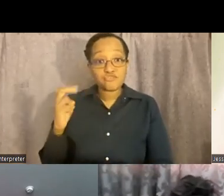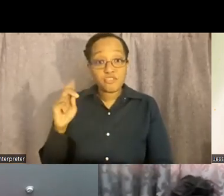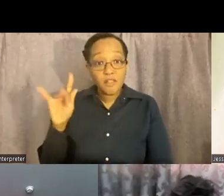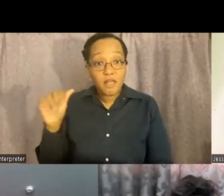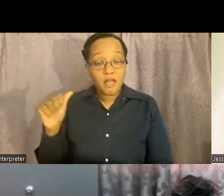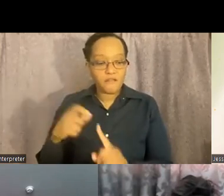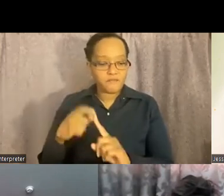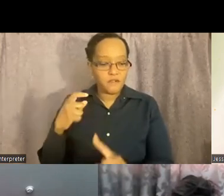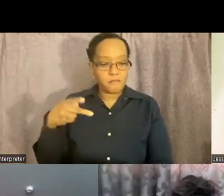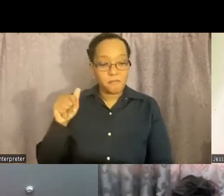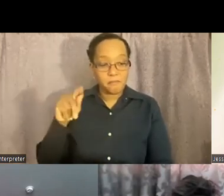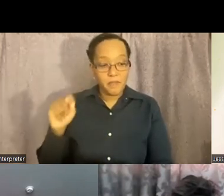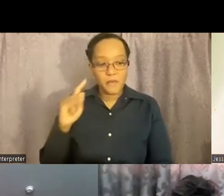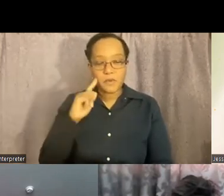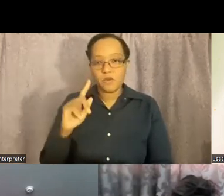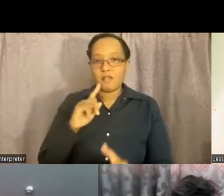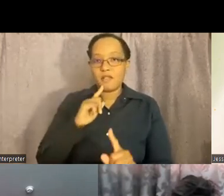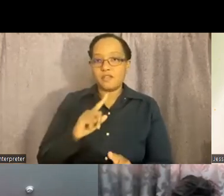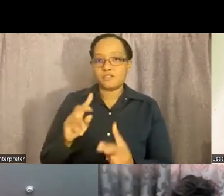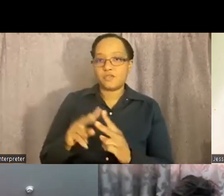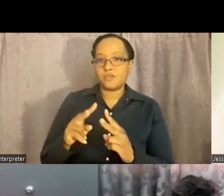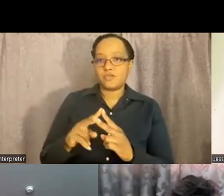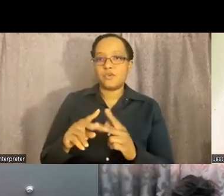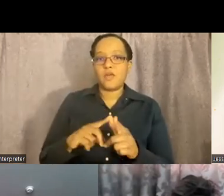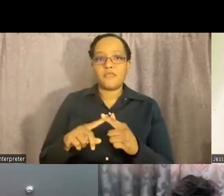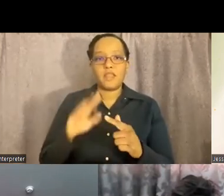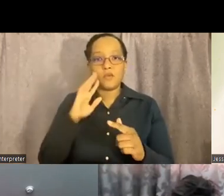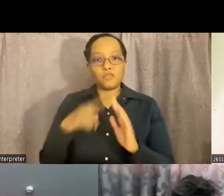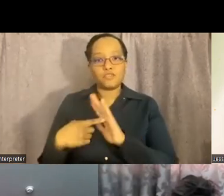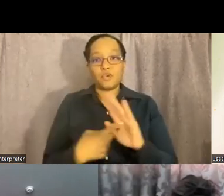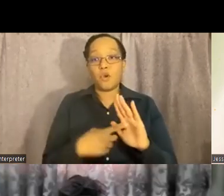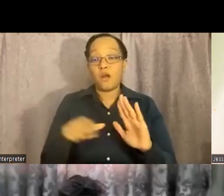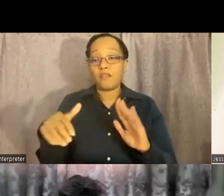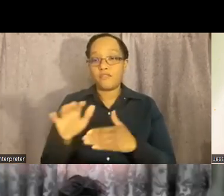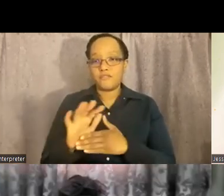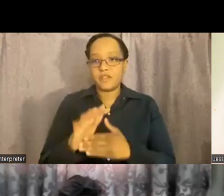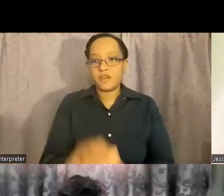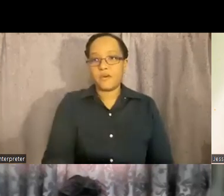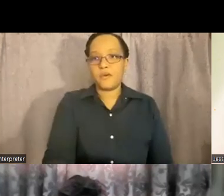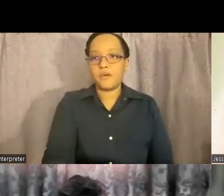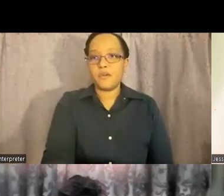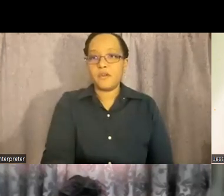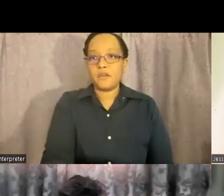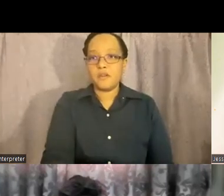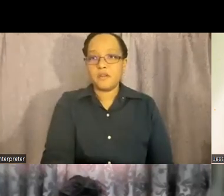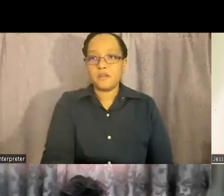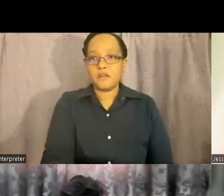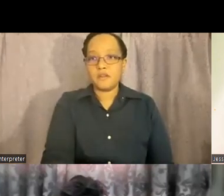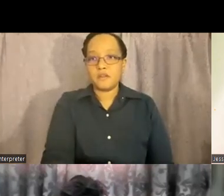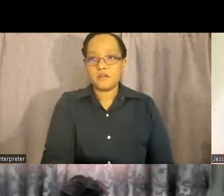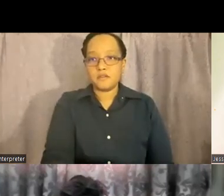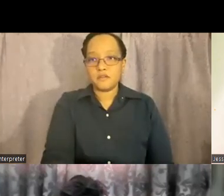I will take questions from those two, then show another video, Sheila go ahead .